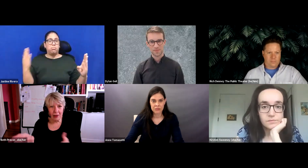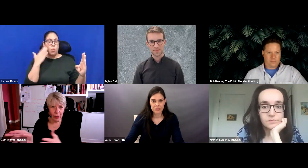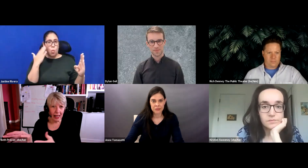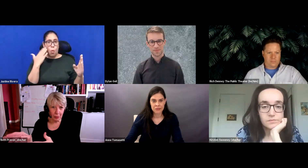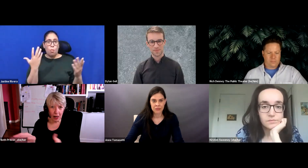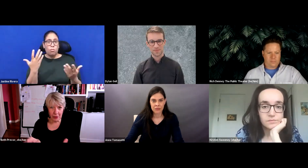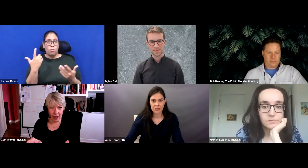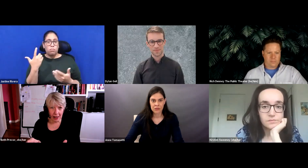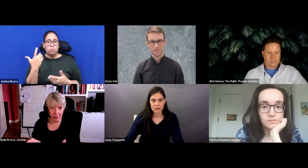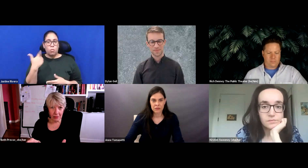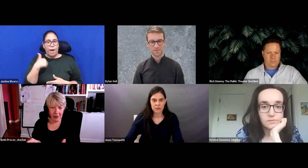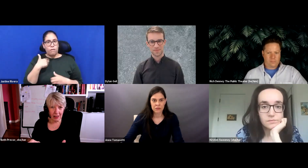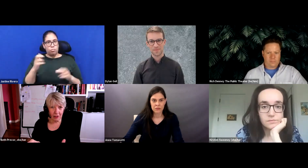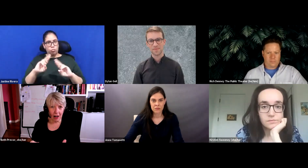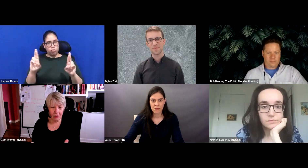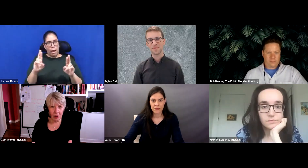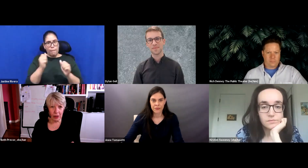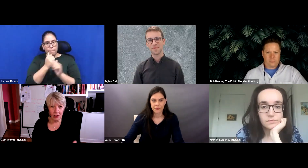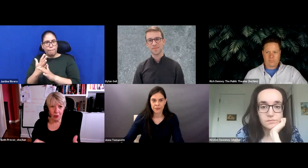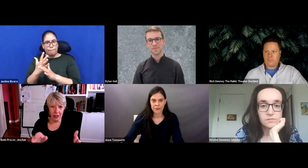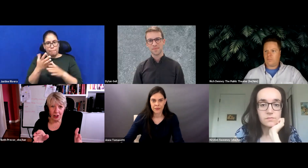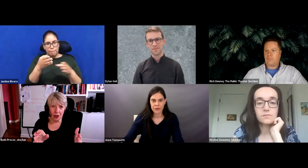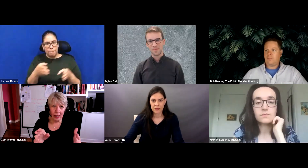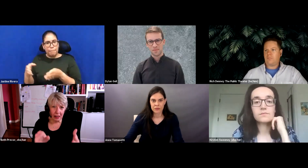that we had prep time involved. But we knew once the show went